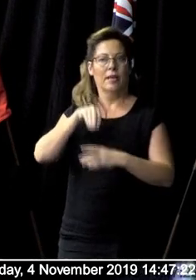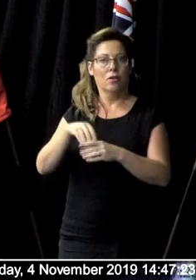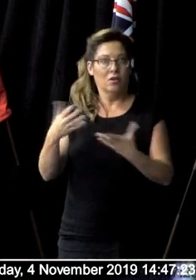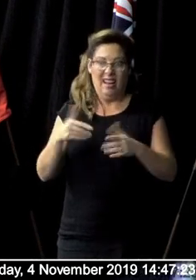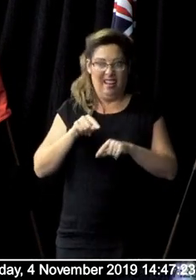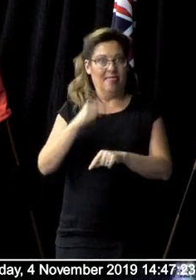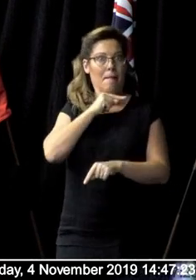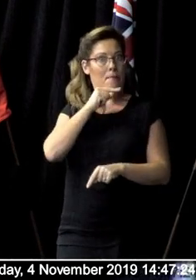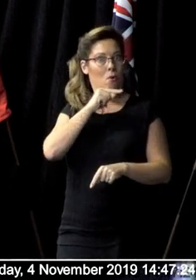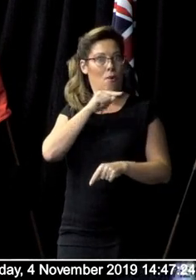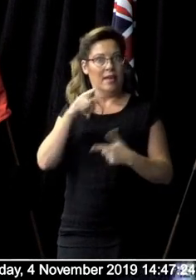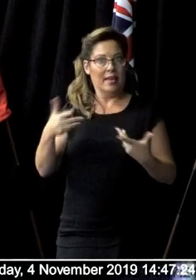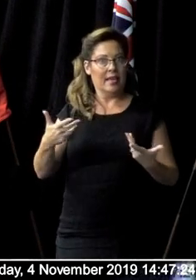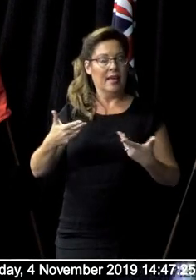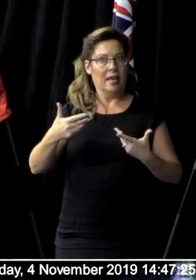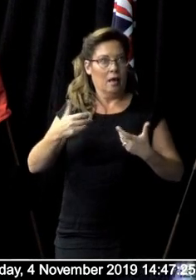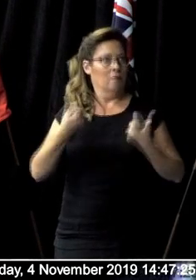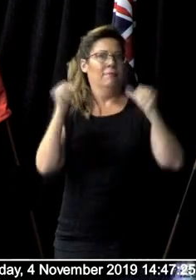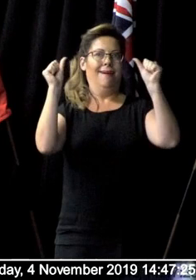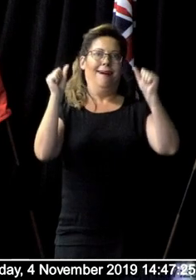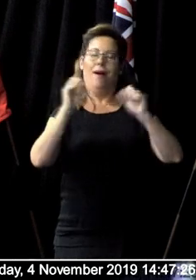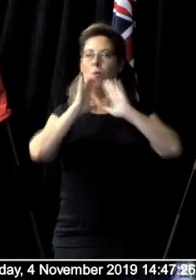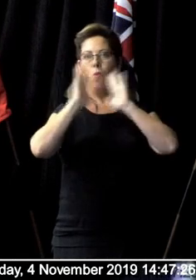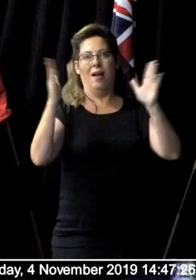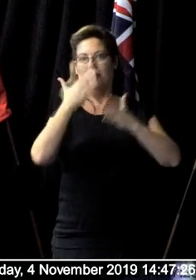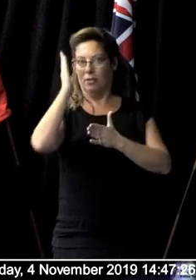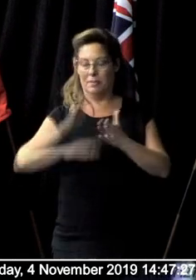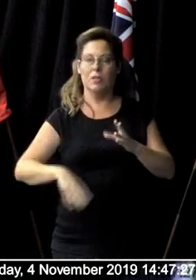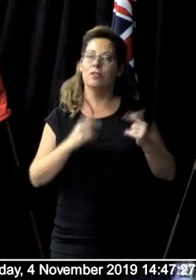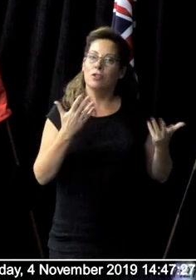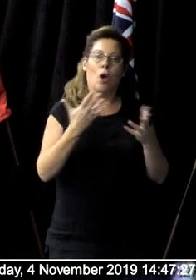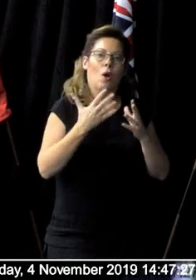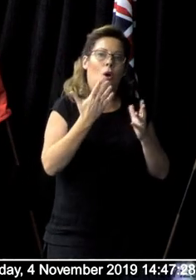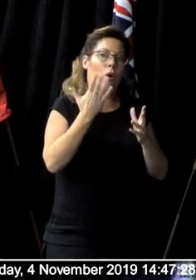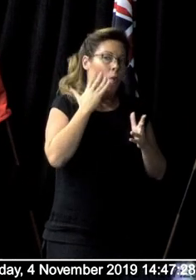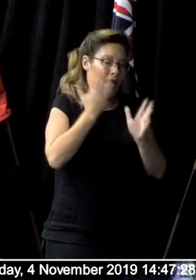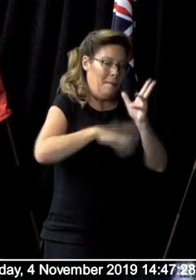So when people are able to push past the barrier, they can have a very positive